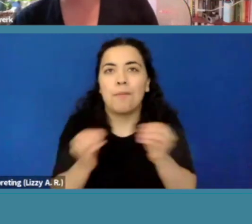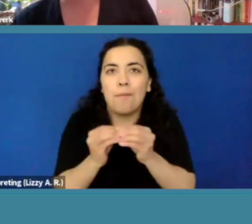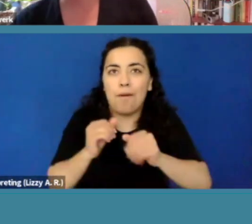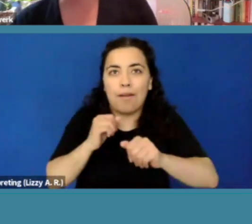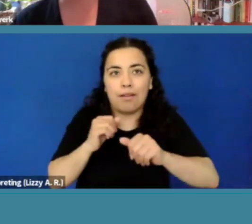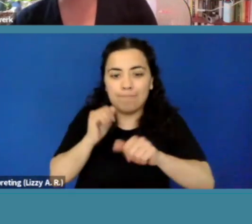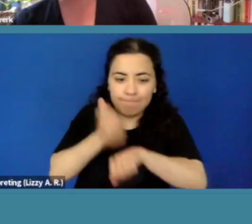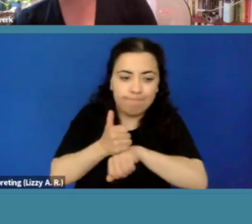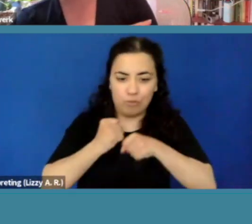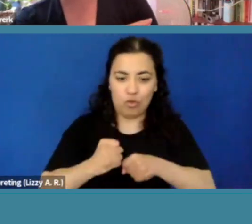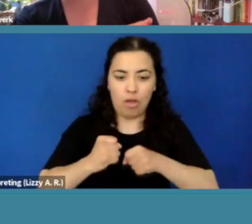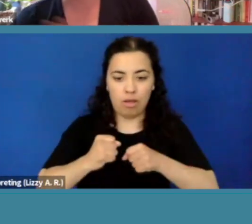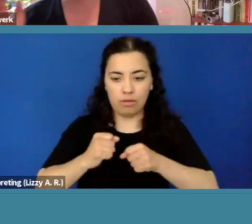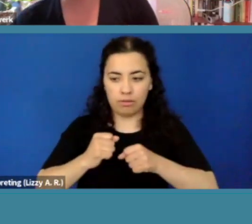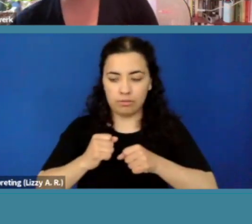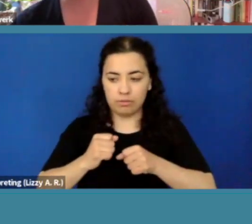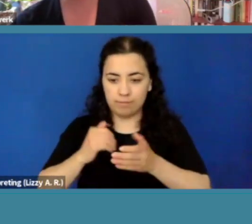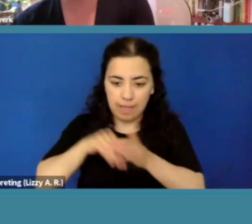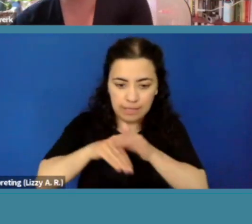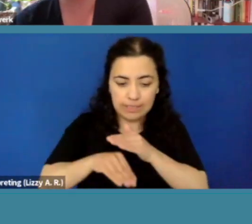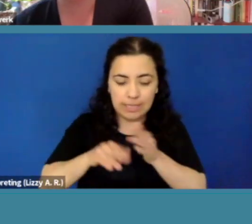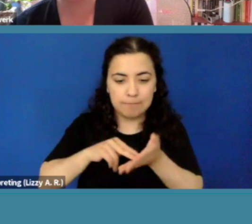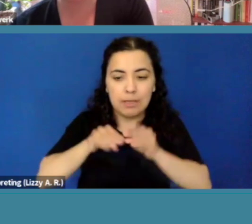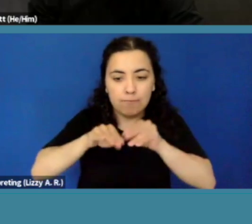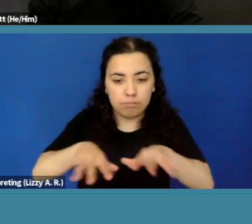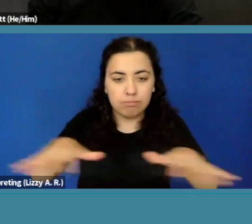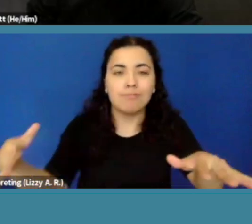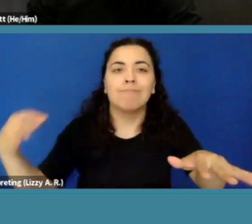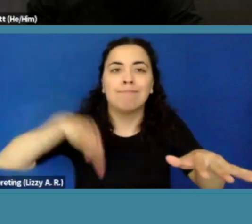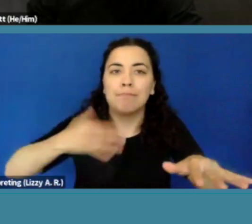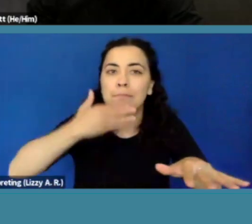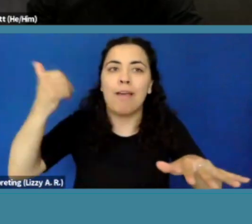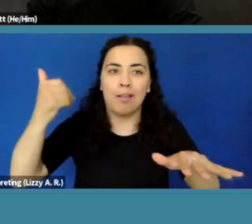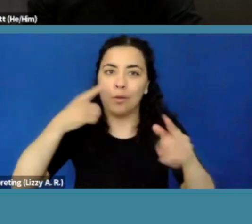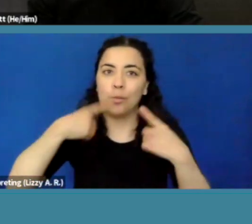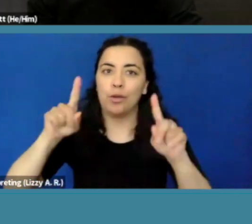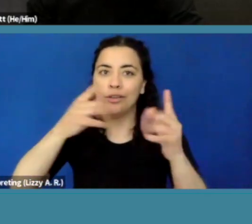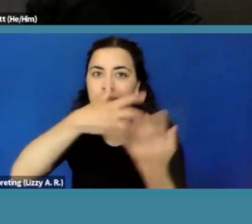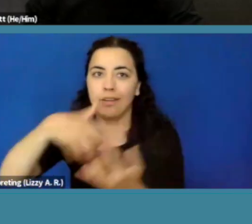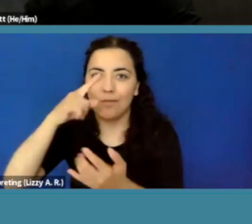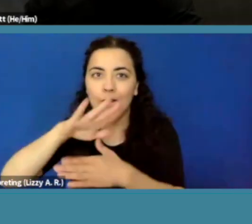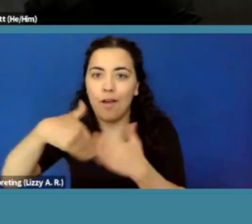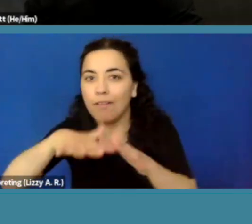the better everything will work. This is Josh. Thank you.